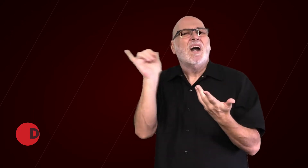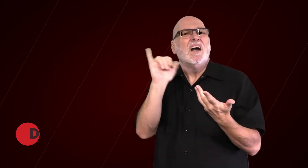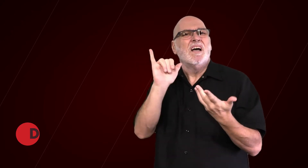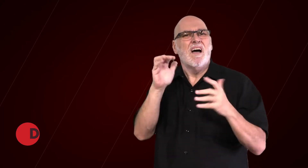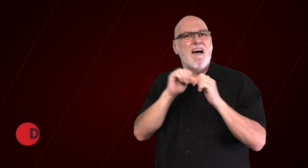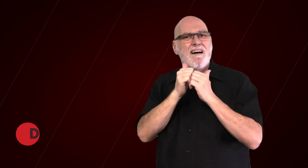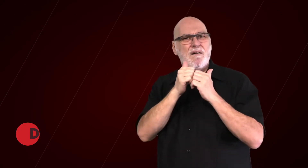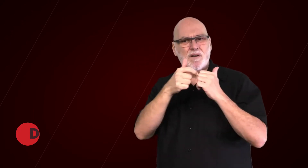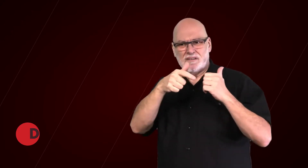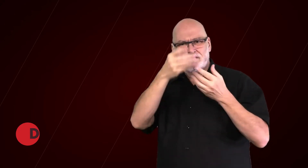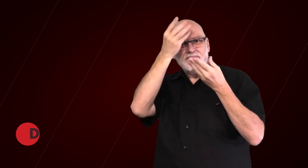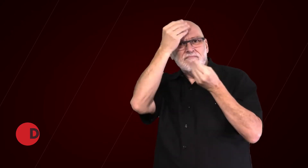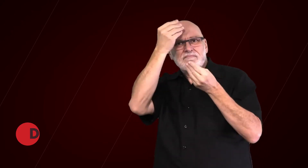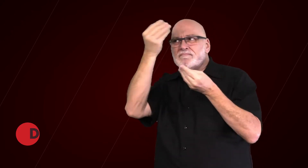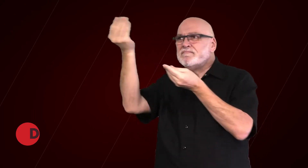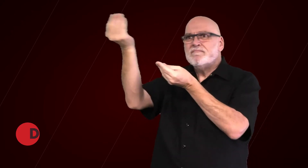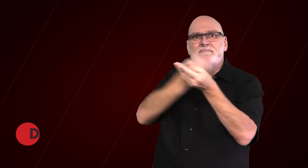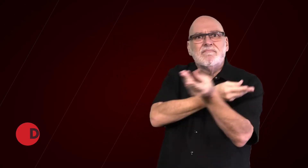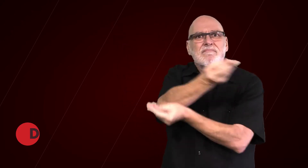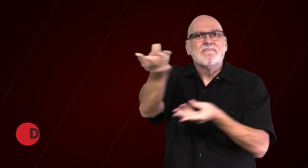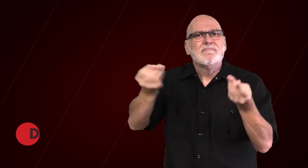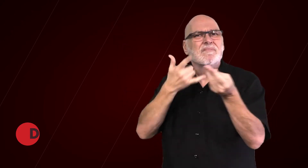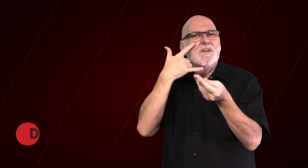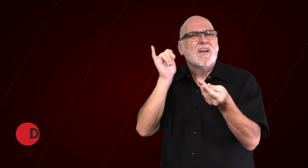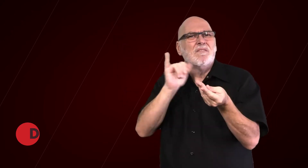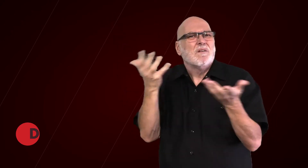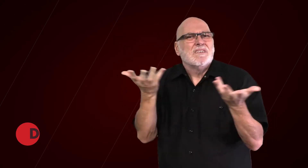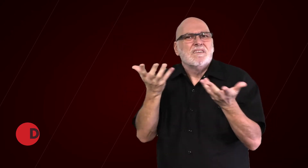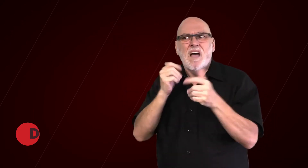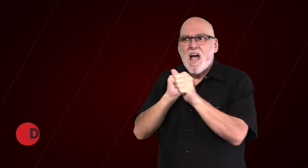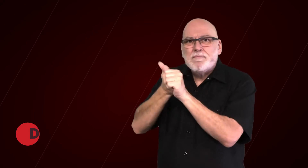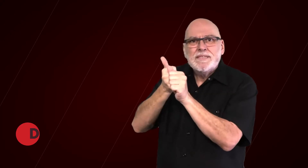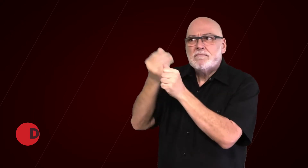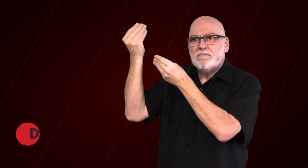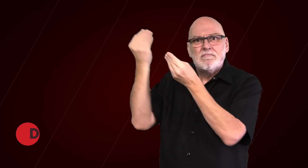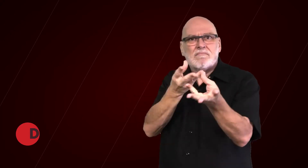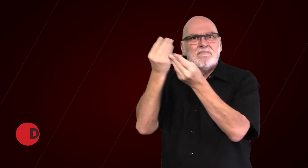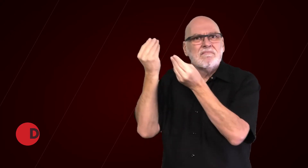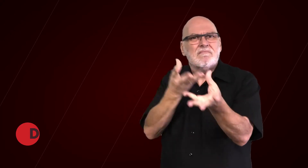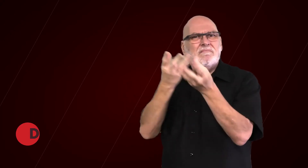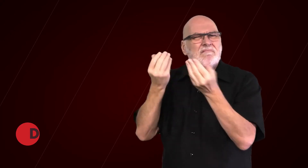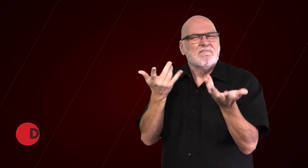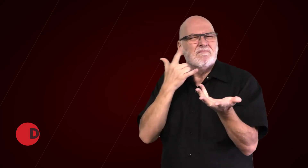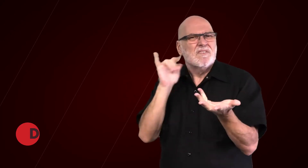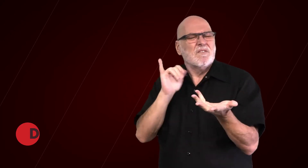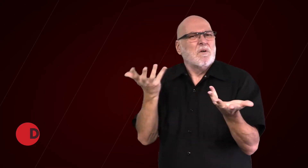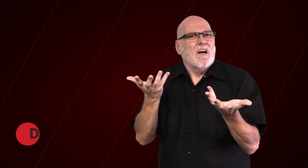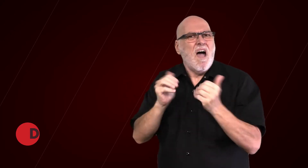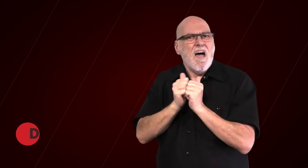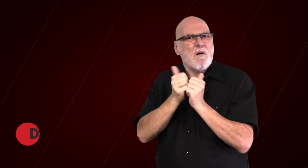What was it like trying to get important information and updates?